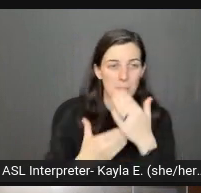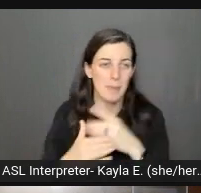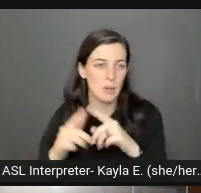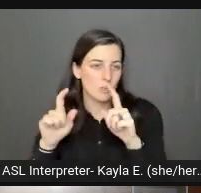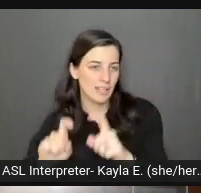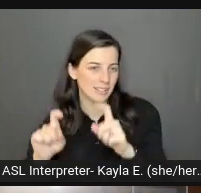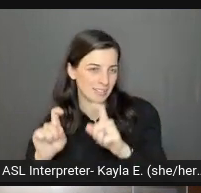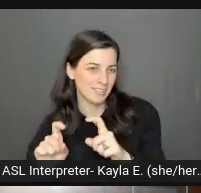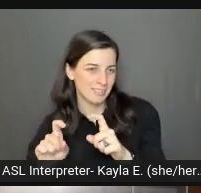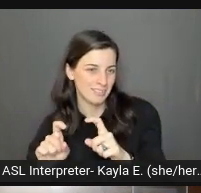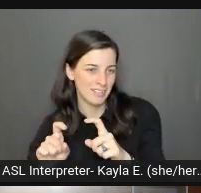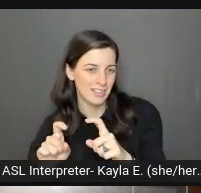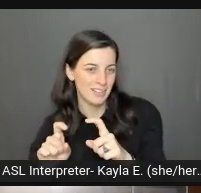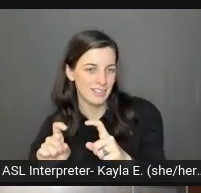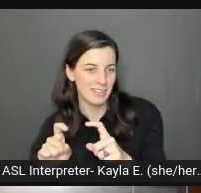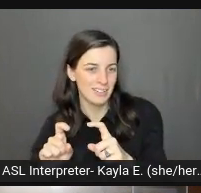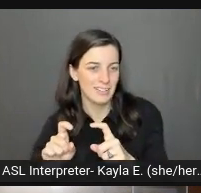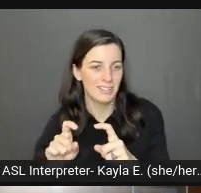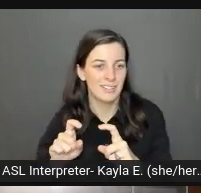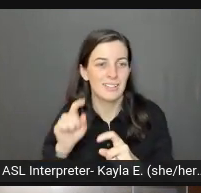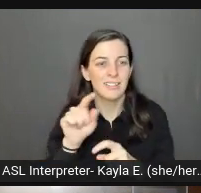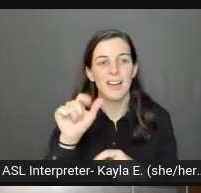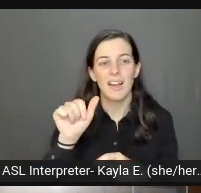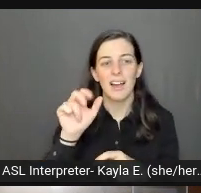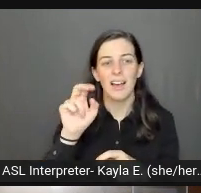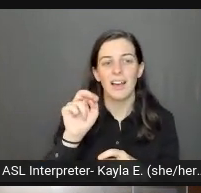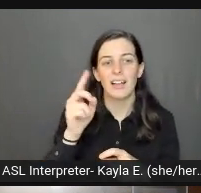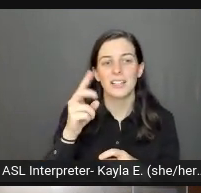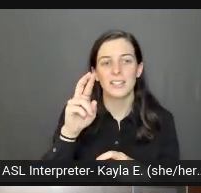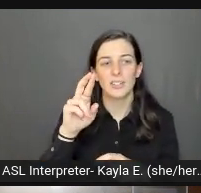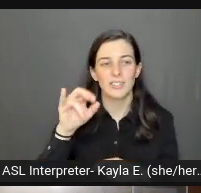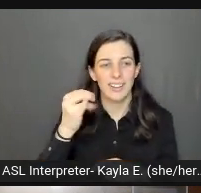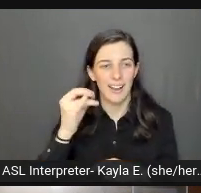Andrija will cover this shortly.